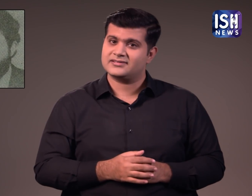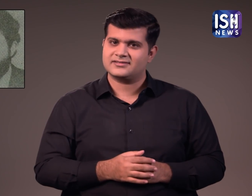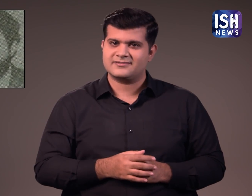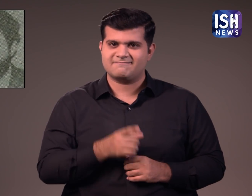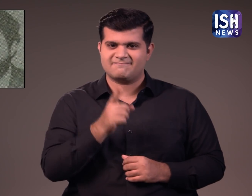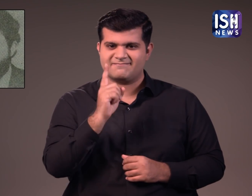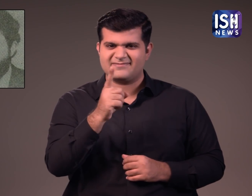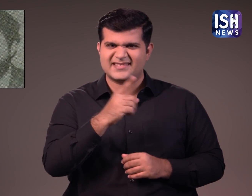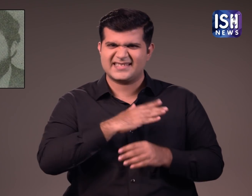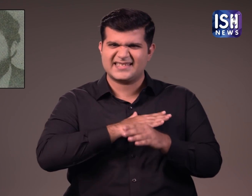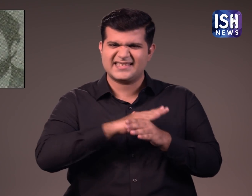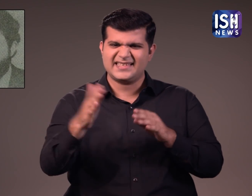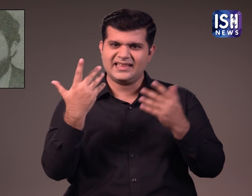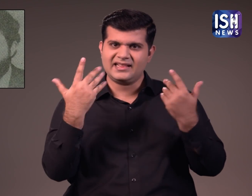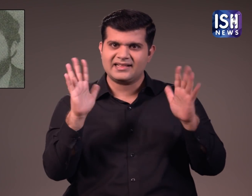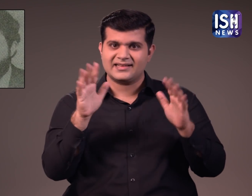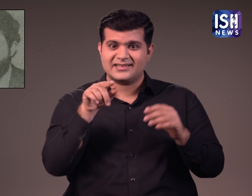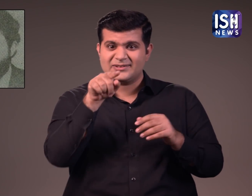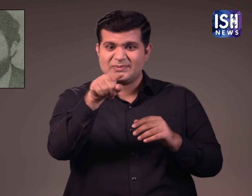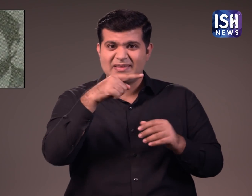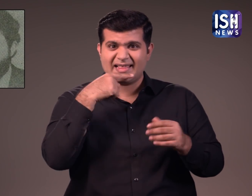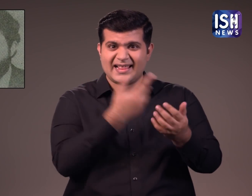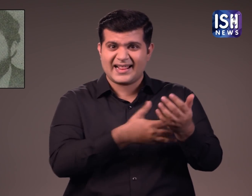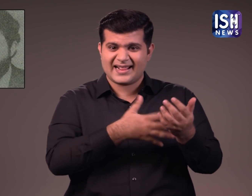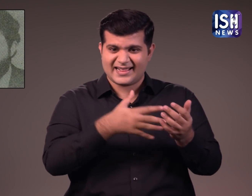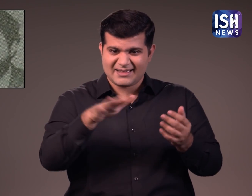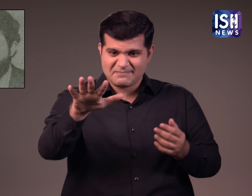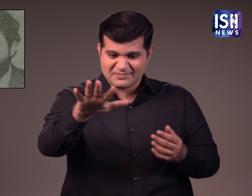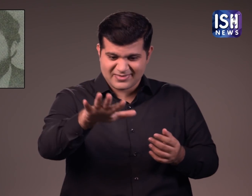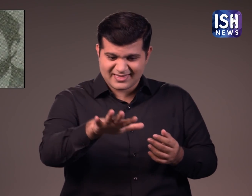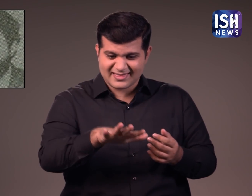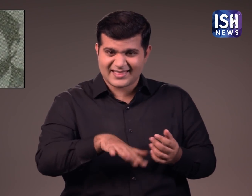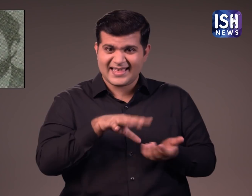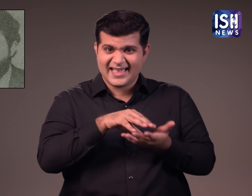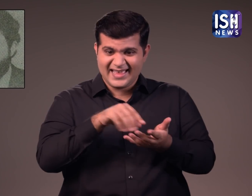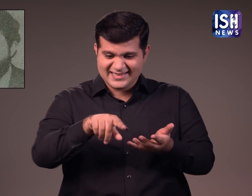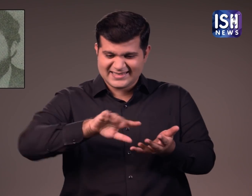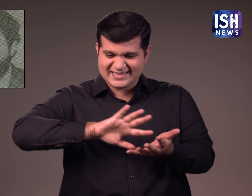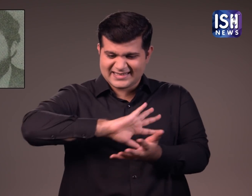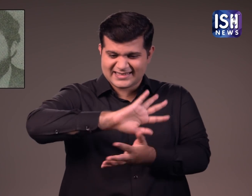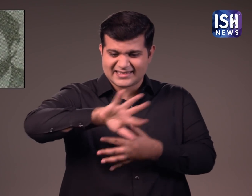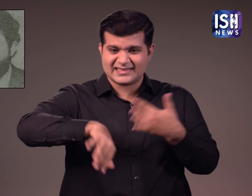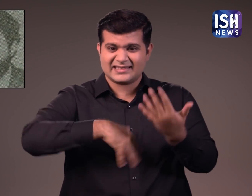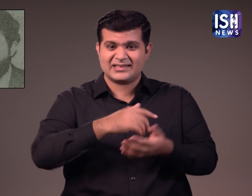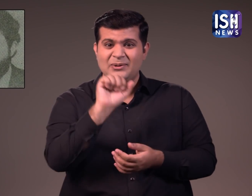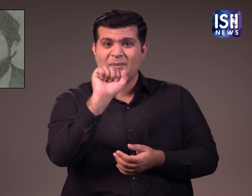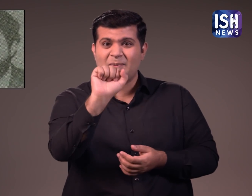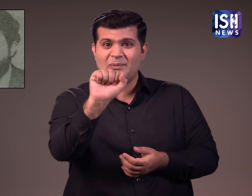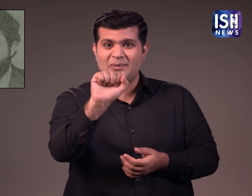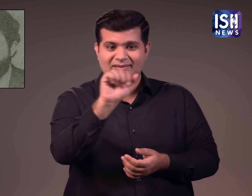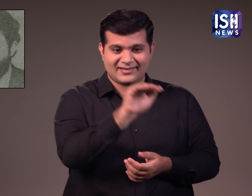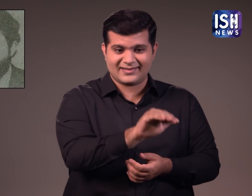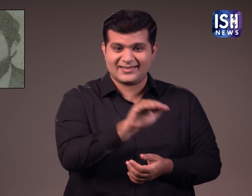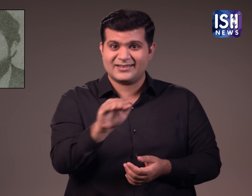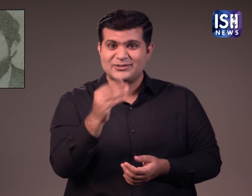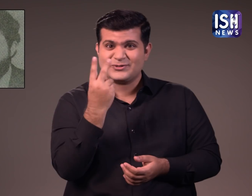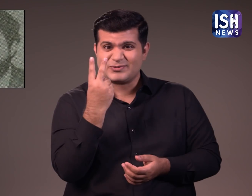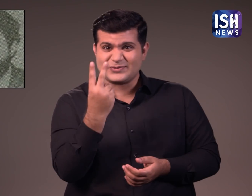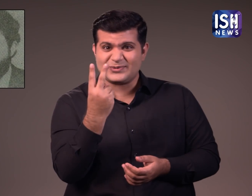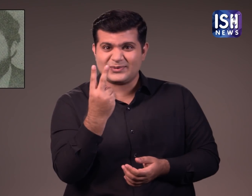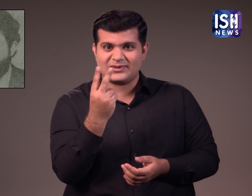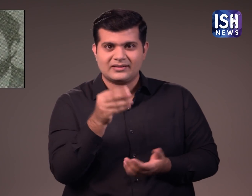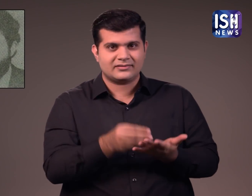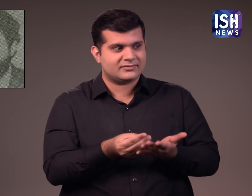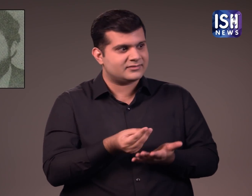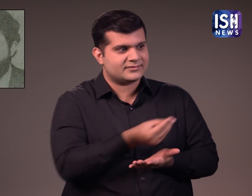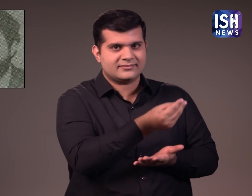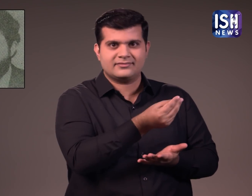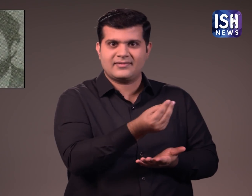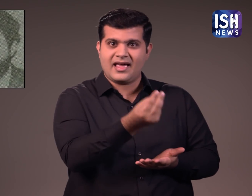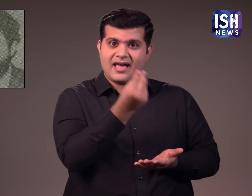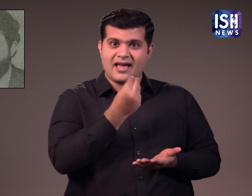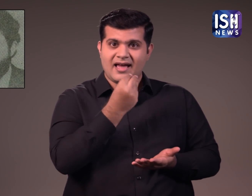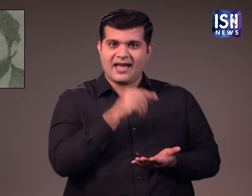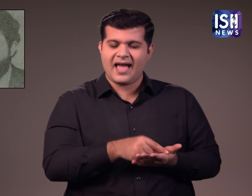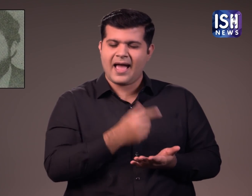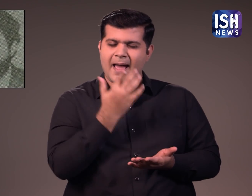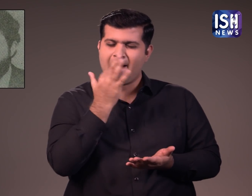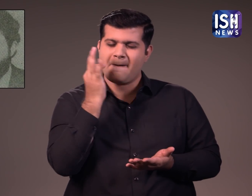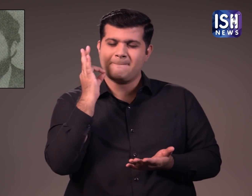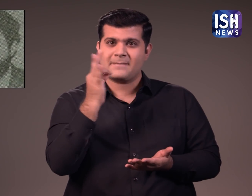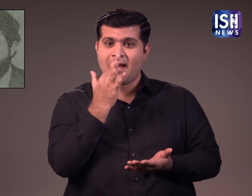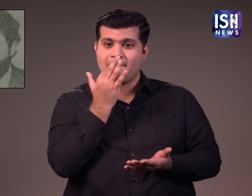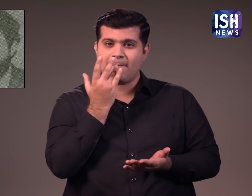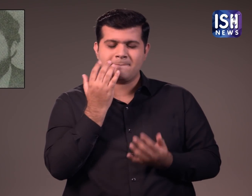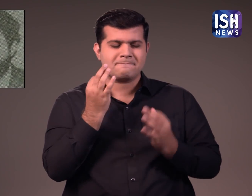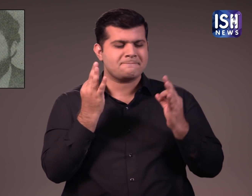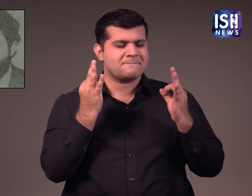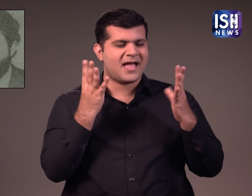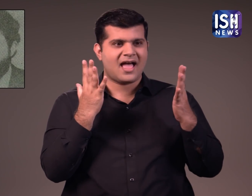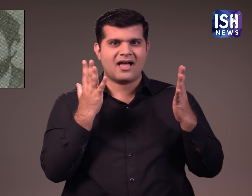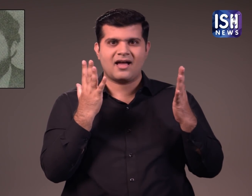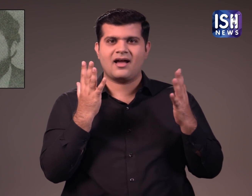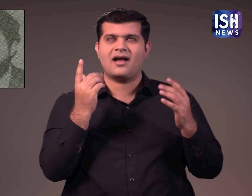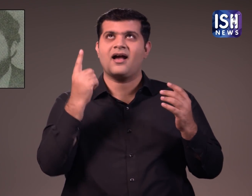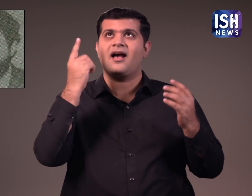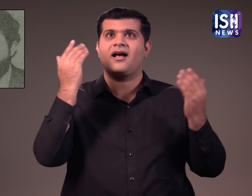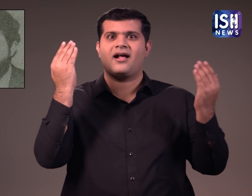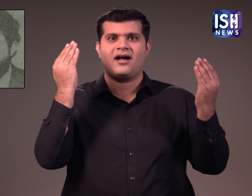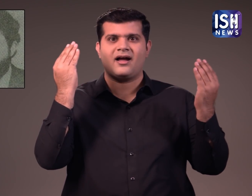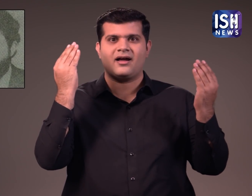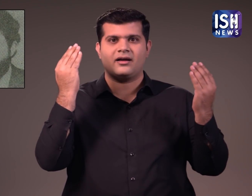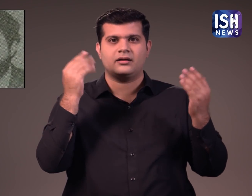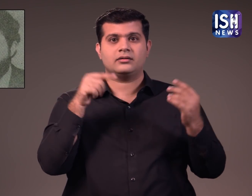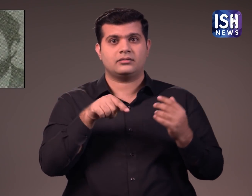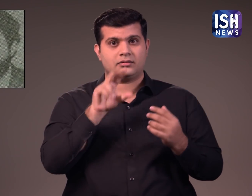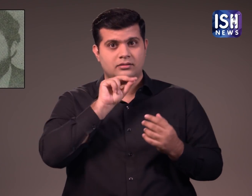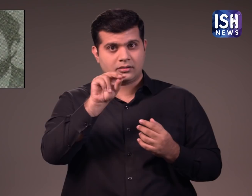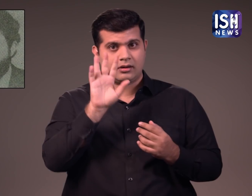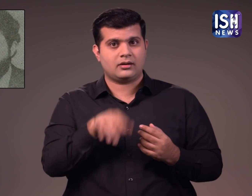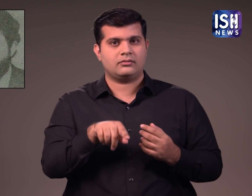"Let the rice soak in your blood and let your children eat it. Allah, what a tasty meal it would be."